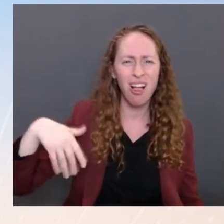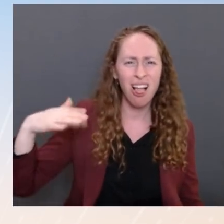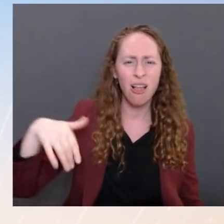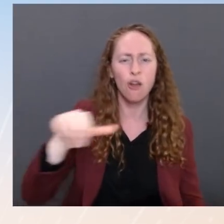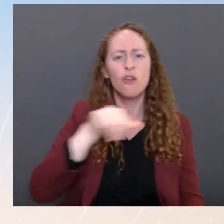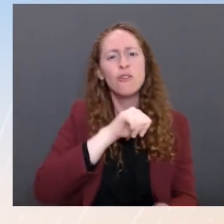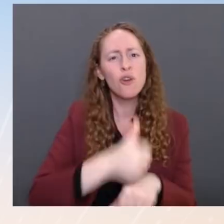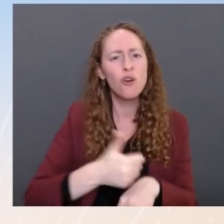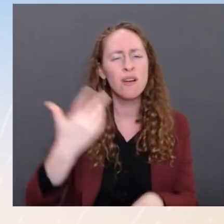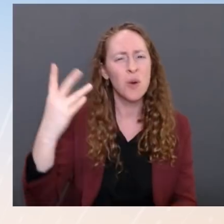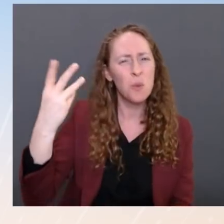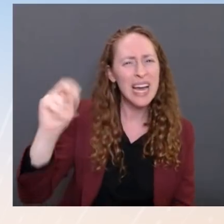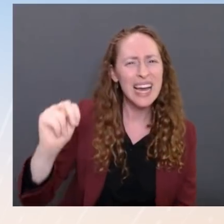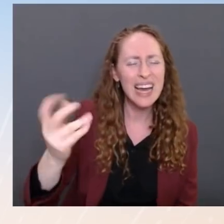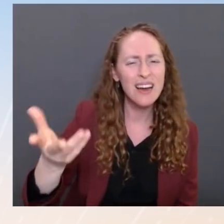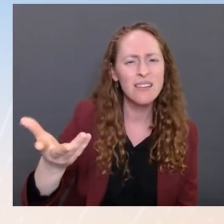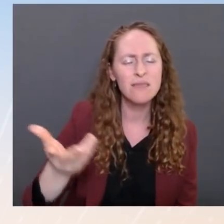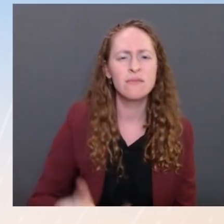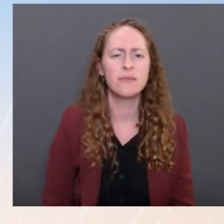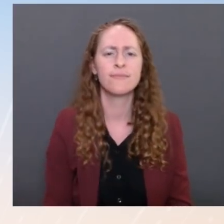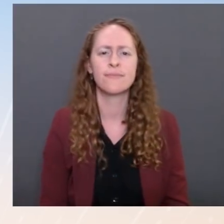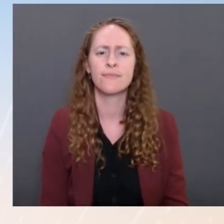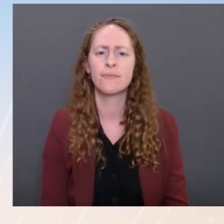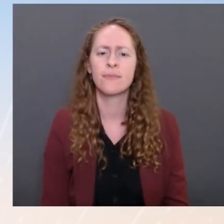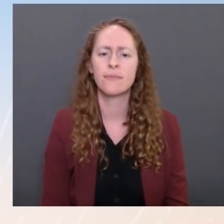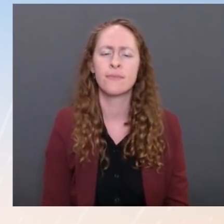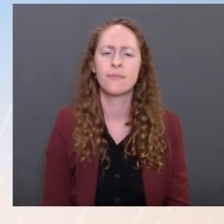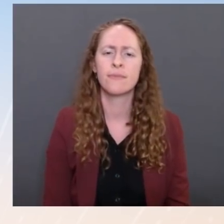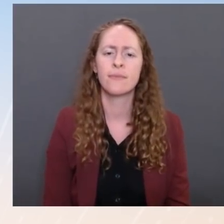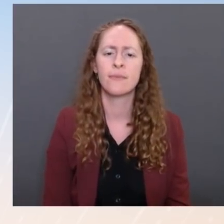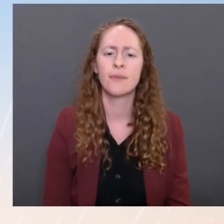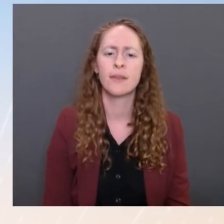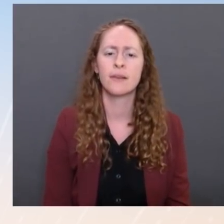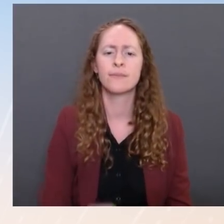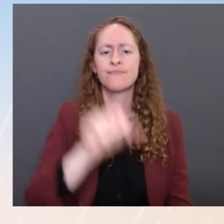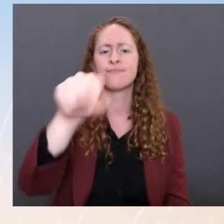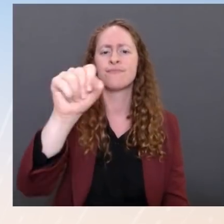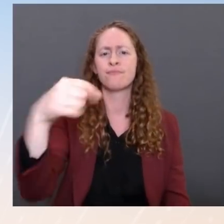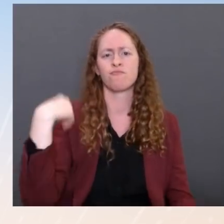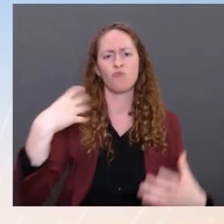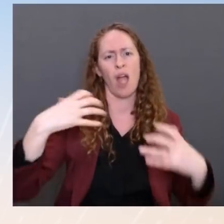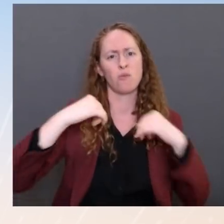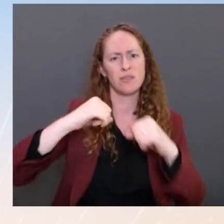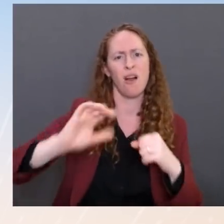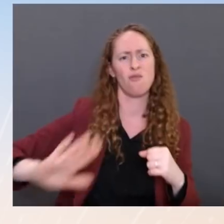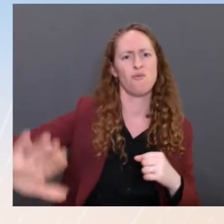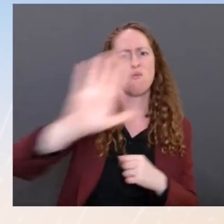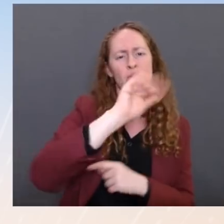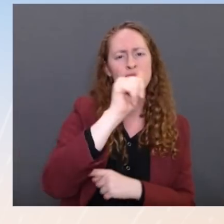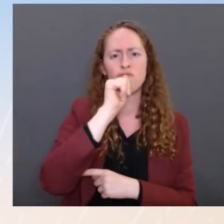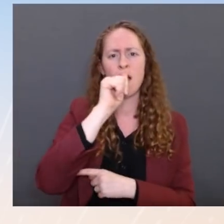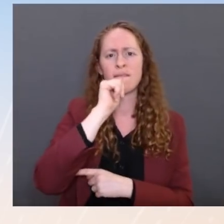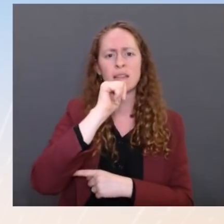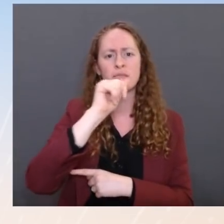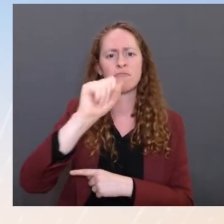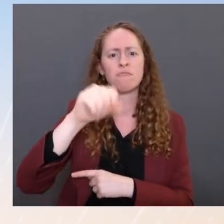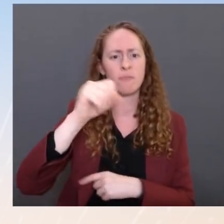and ensuring that no foreign actors, whether state owned or otherwise, have access to the information of Americans